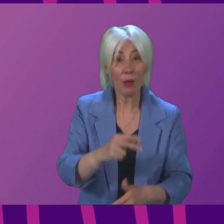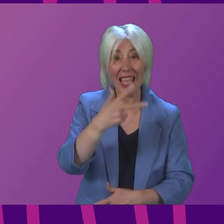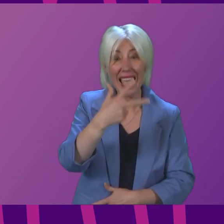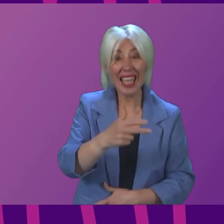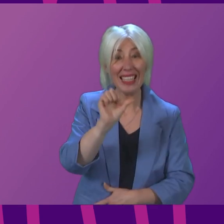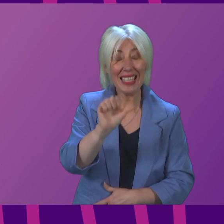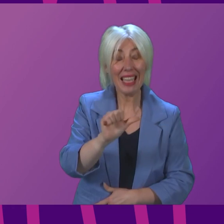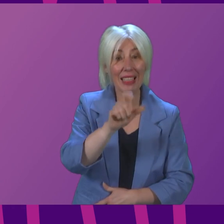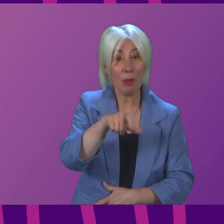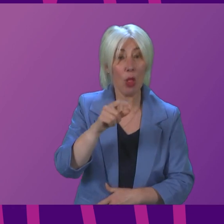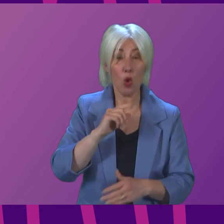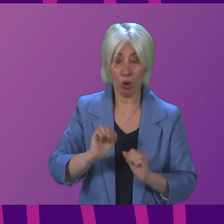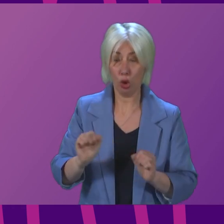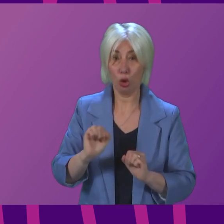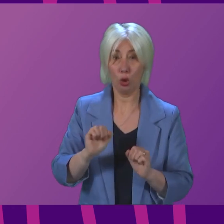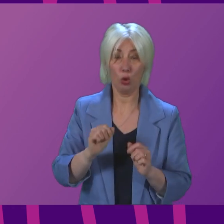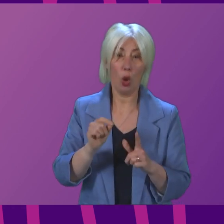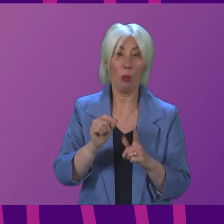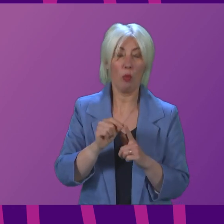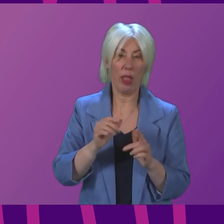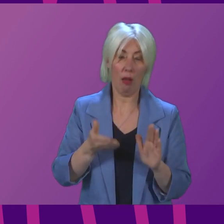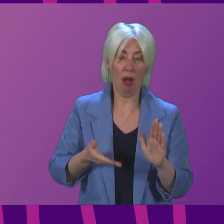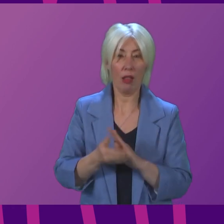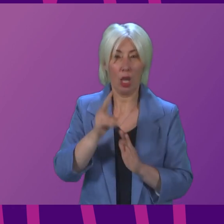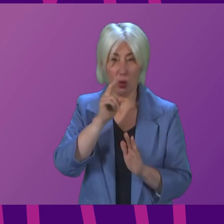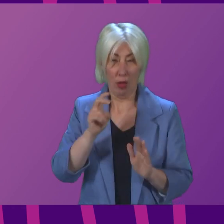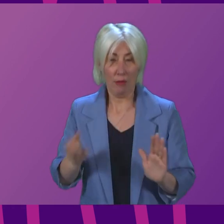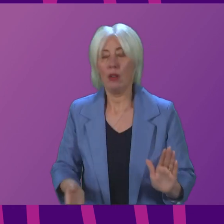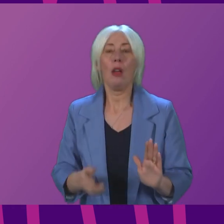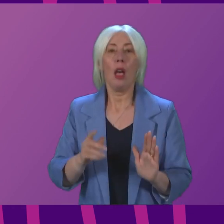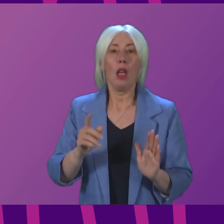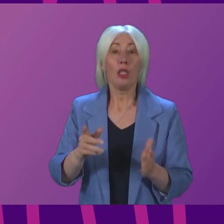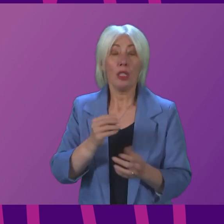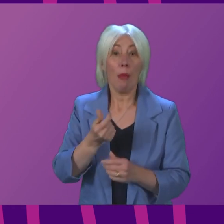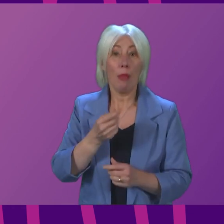At least 98 per cent of children who consent to take puberty blockers go on to have sex